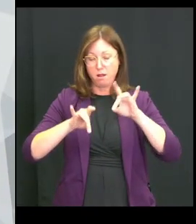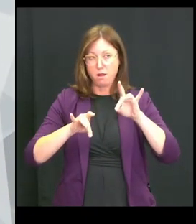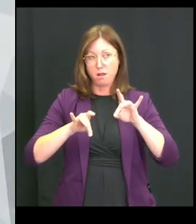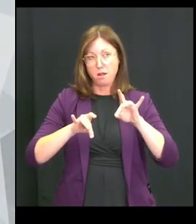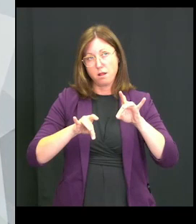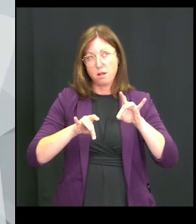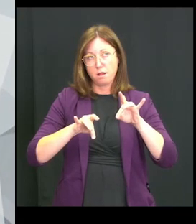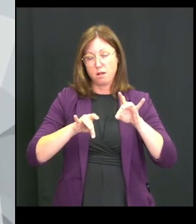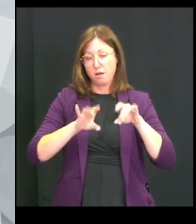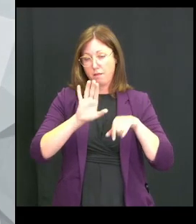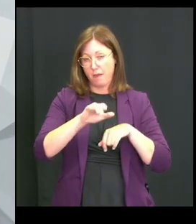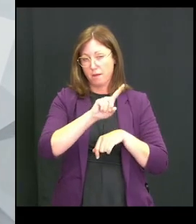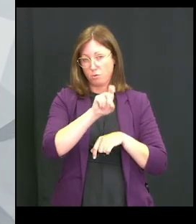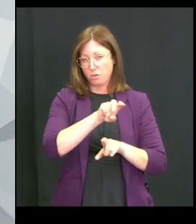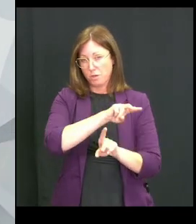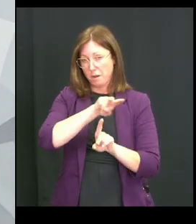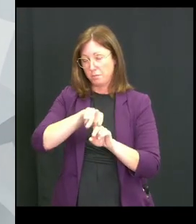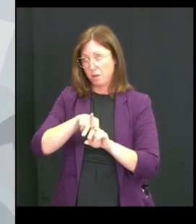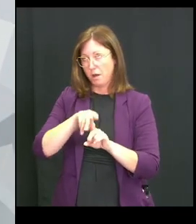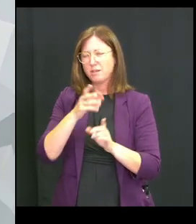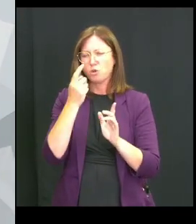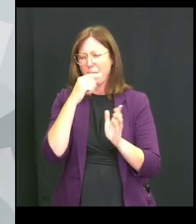Can you repeat the question?